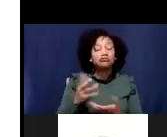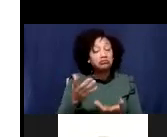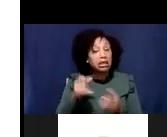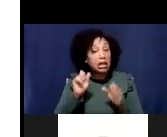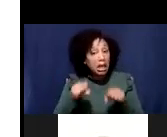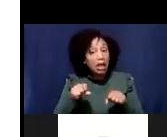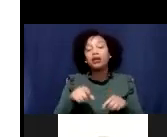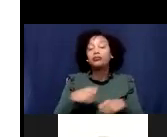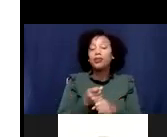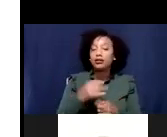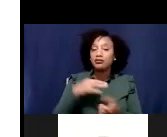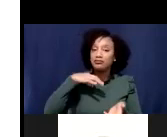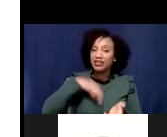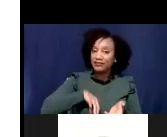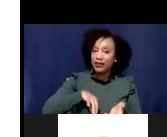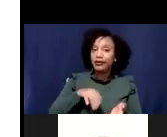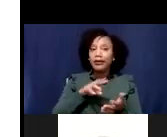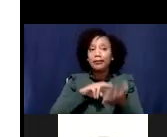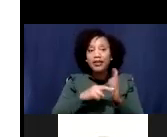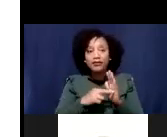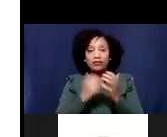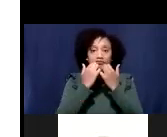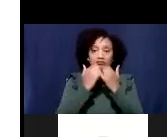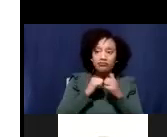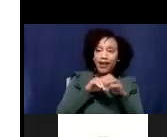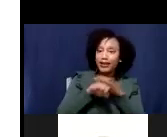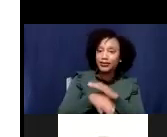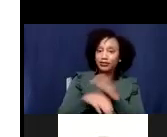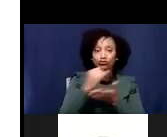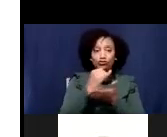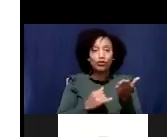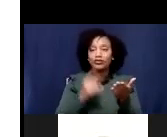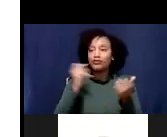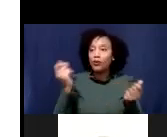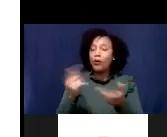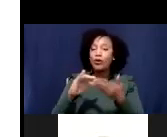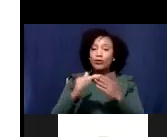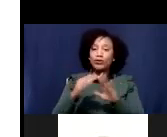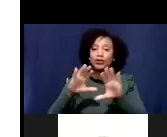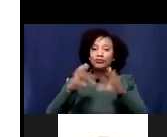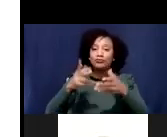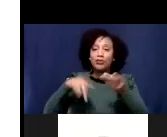to the arts that is inclusive and accessible to community members marginalized because of race,